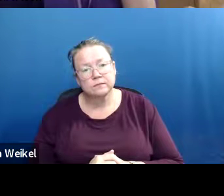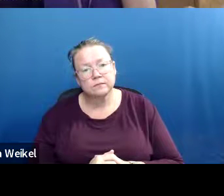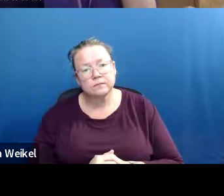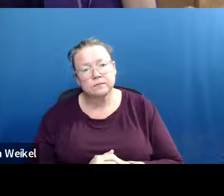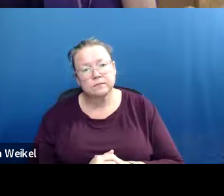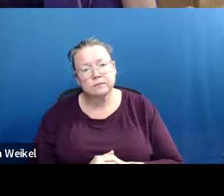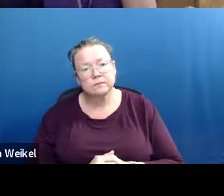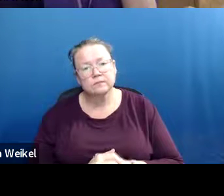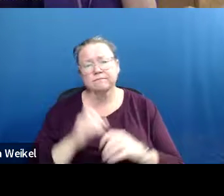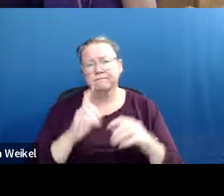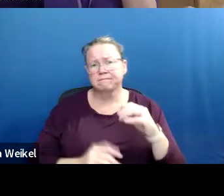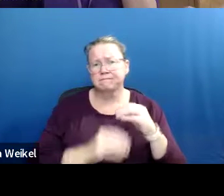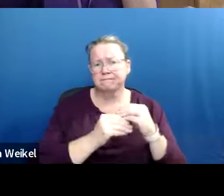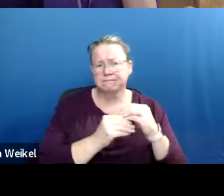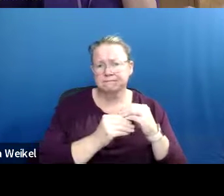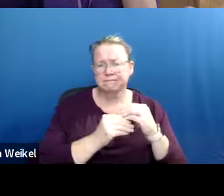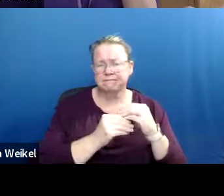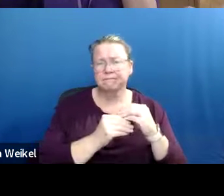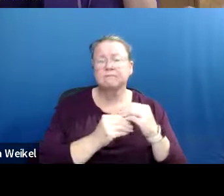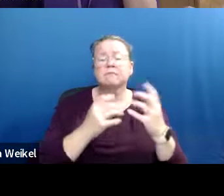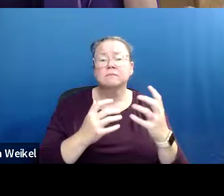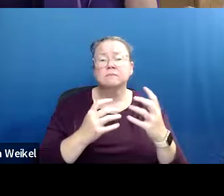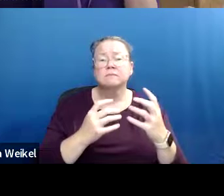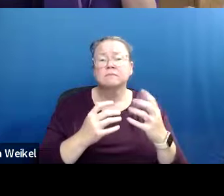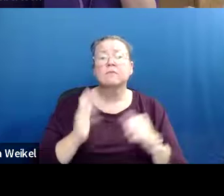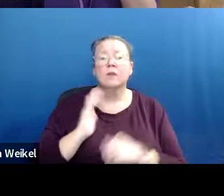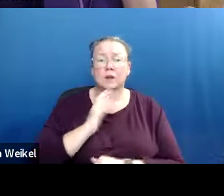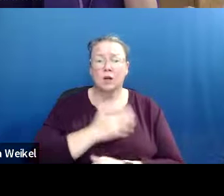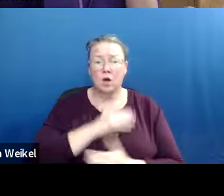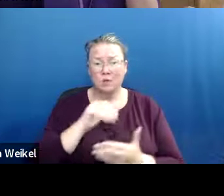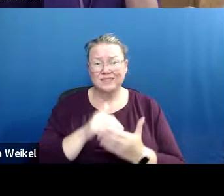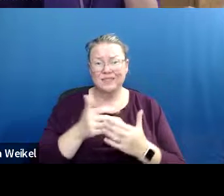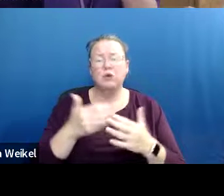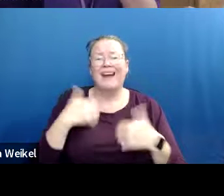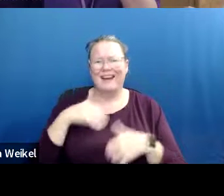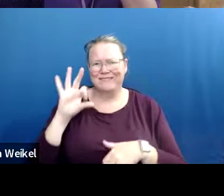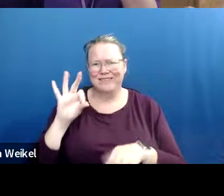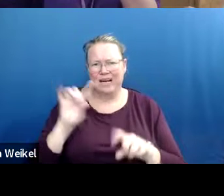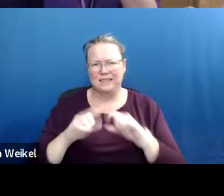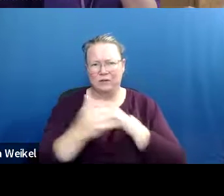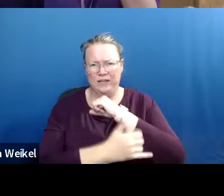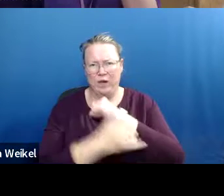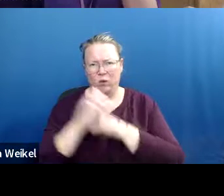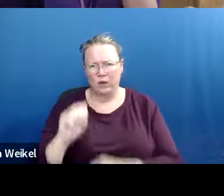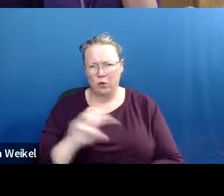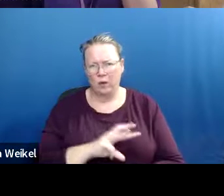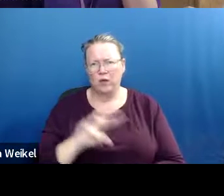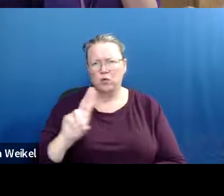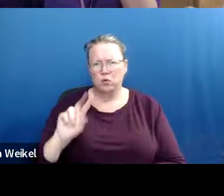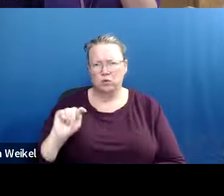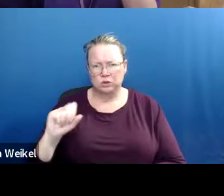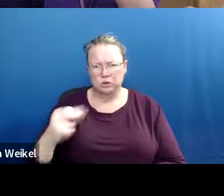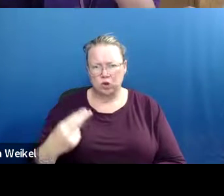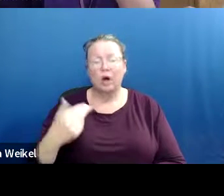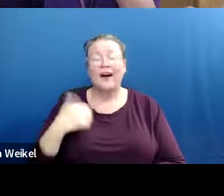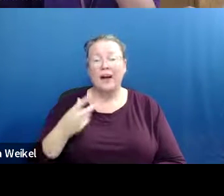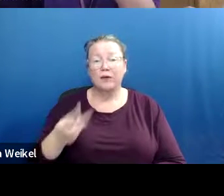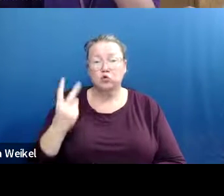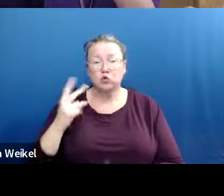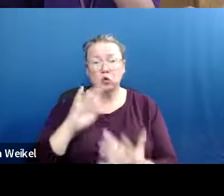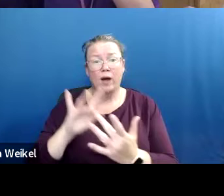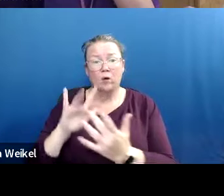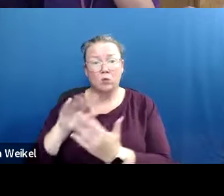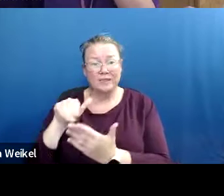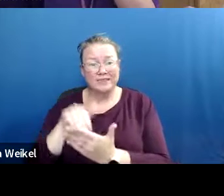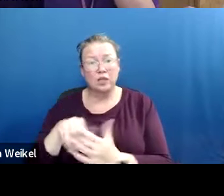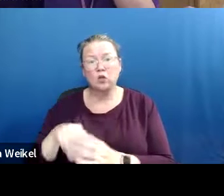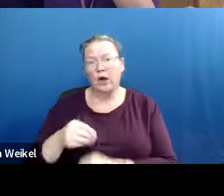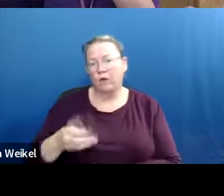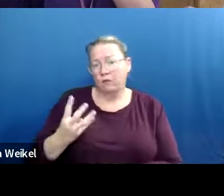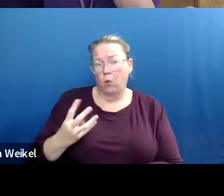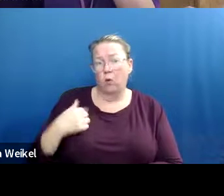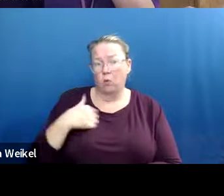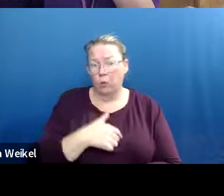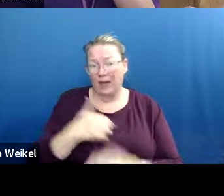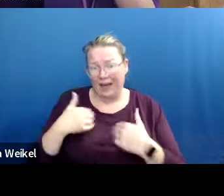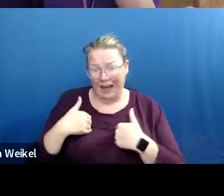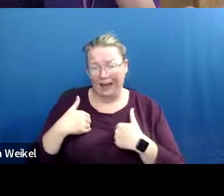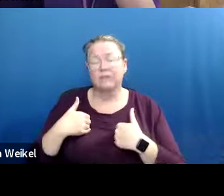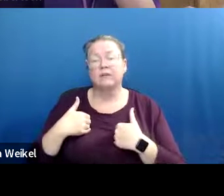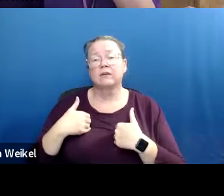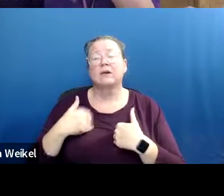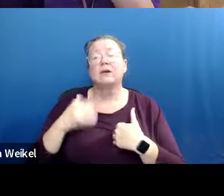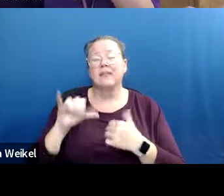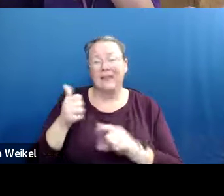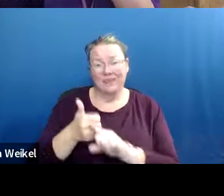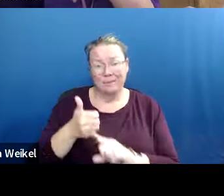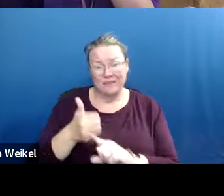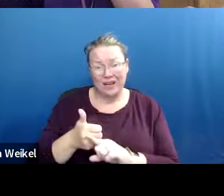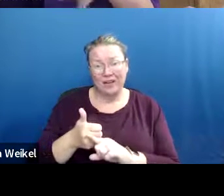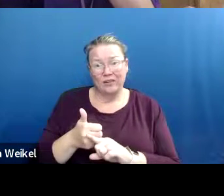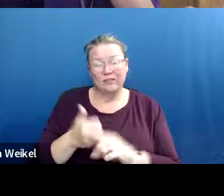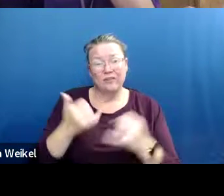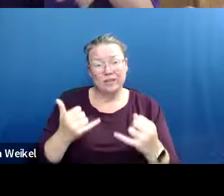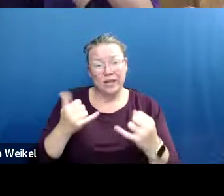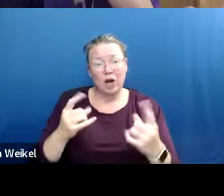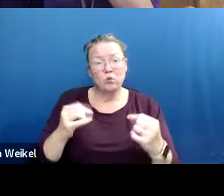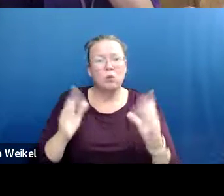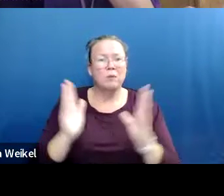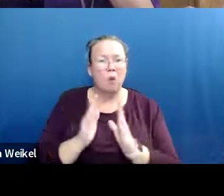Kayla Robertson: Just to tag along on to that is that our center covers 9 different counties in southwestern Utah, and we have 2 outreach centers out of the 4 outreach centers we have with us that are currently doing small youth